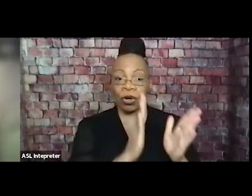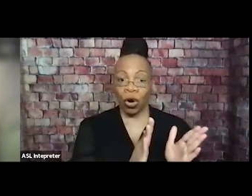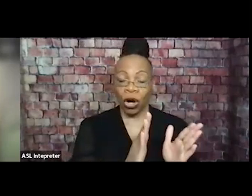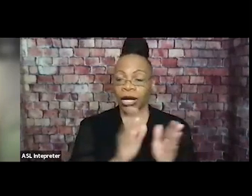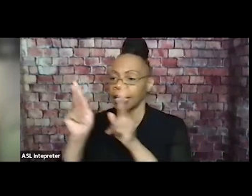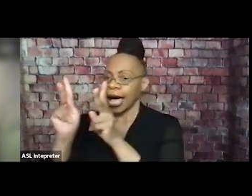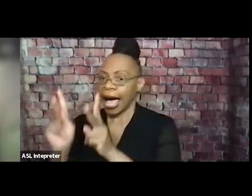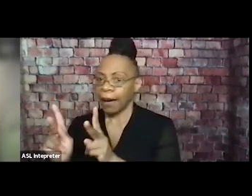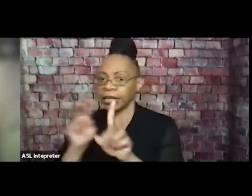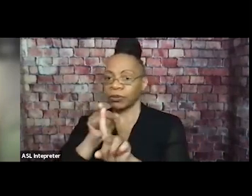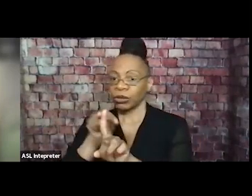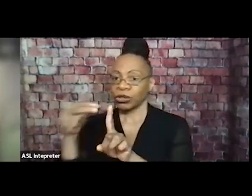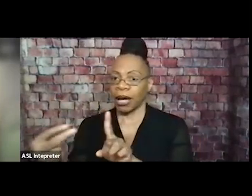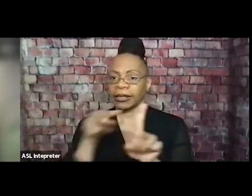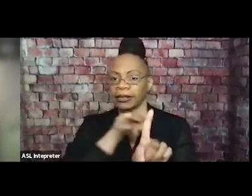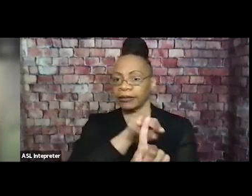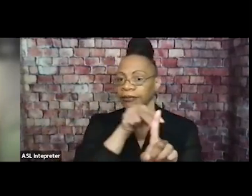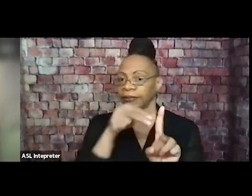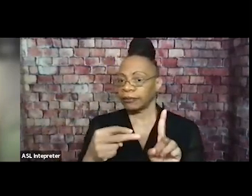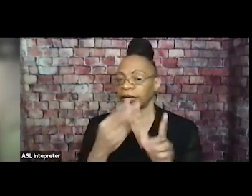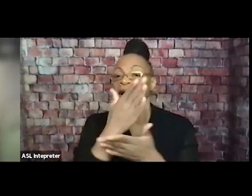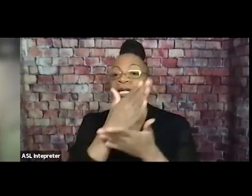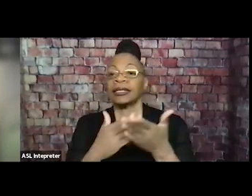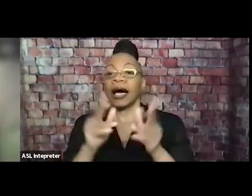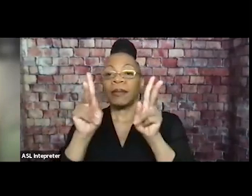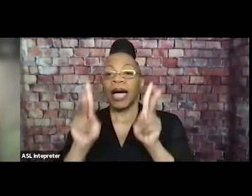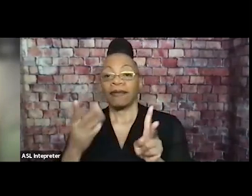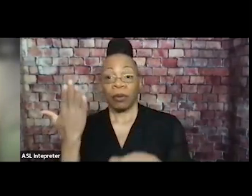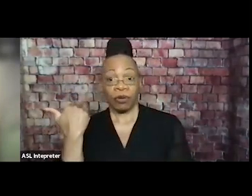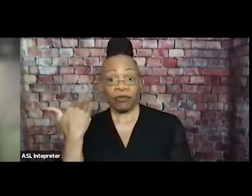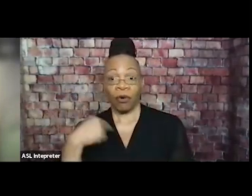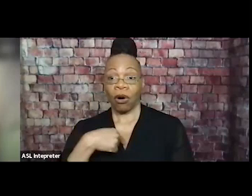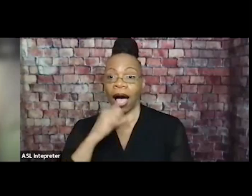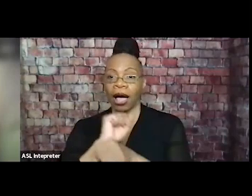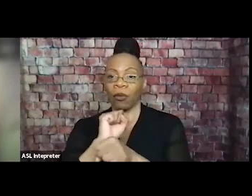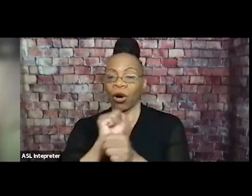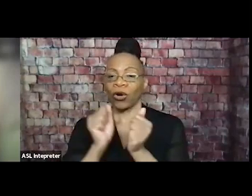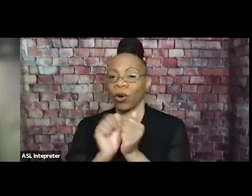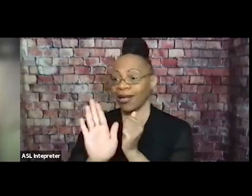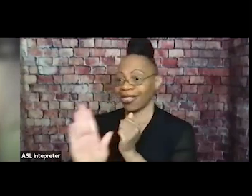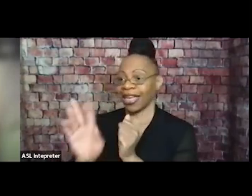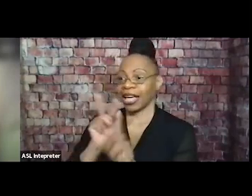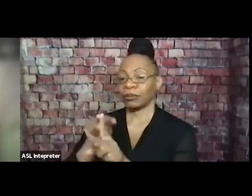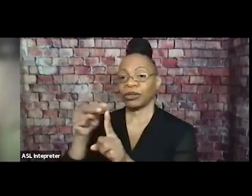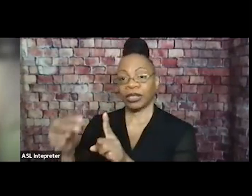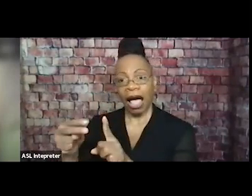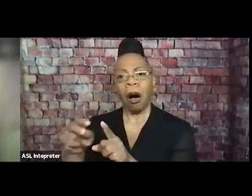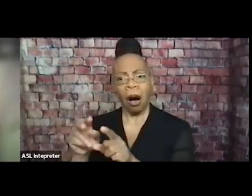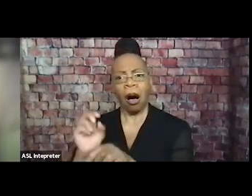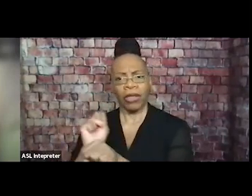So for some applicants that I've worked with, their perspective was that they did really well in work